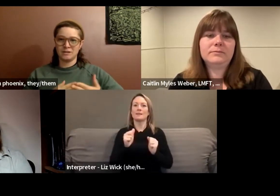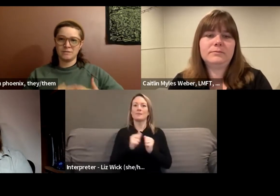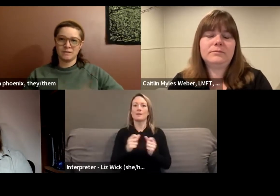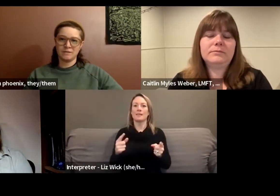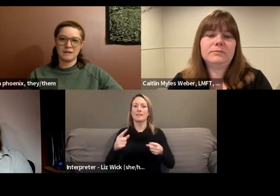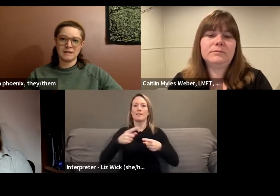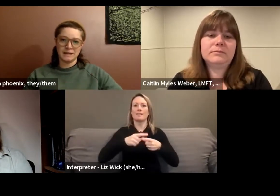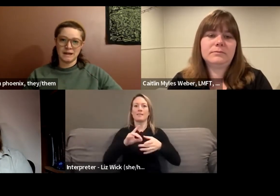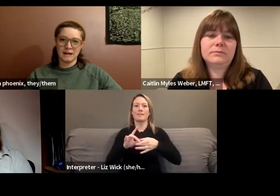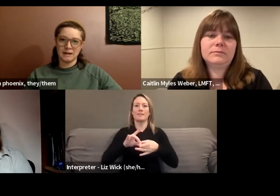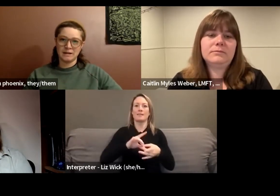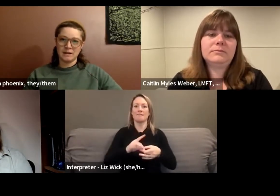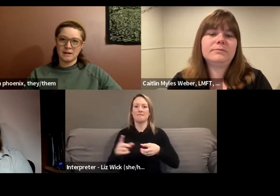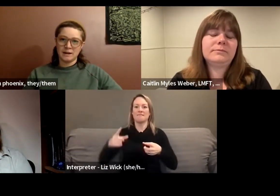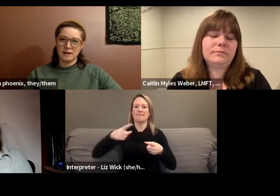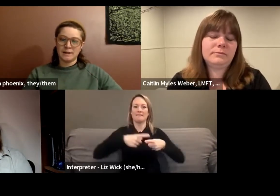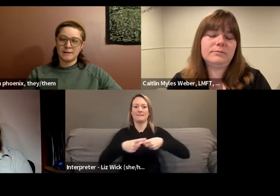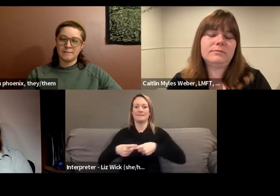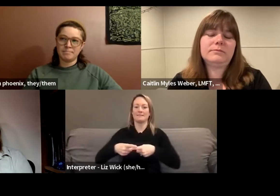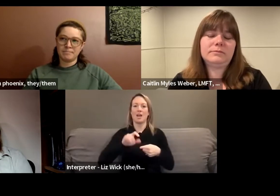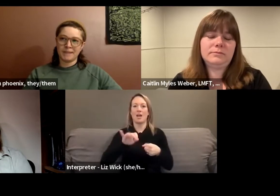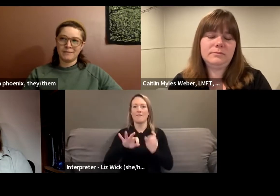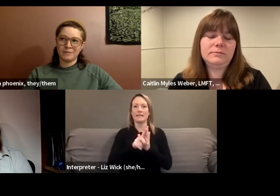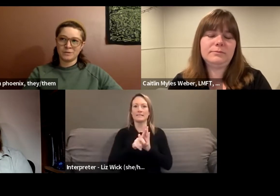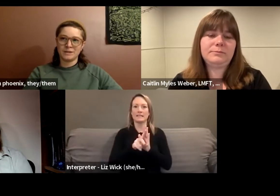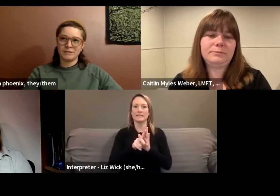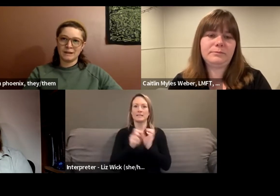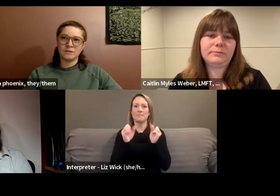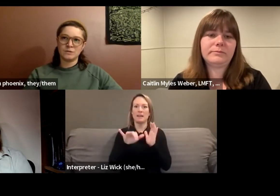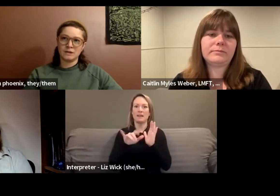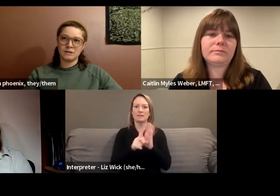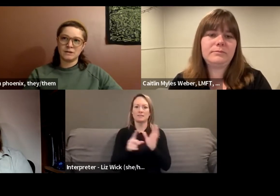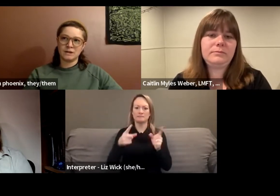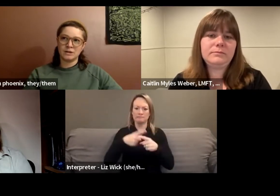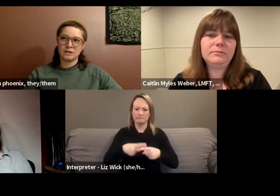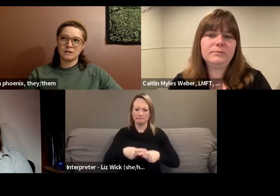of identity and folks living at those intersections.